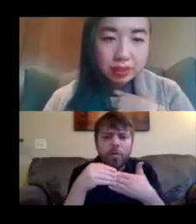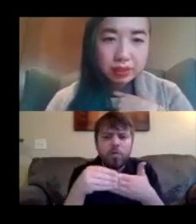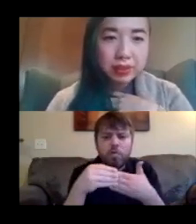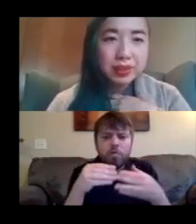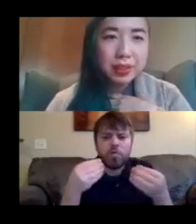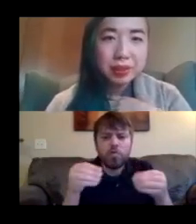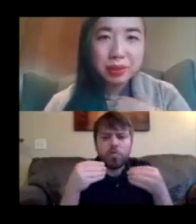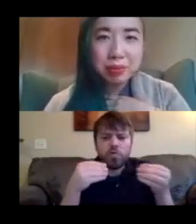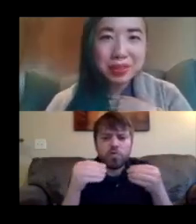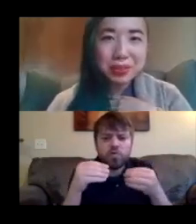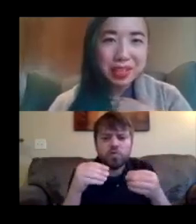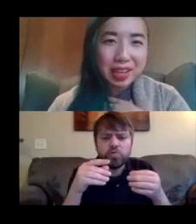Oh! Thank you so much for that.